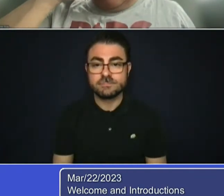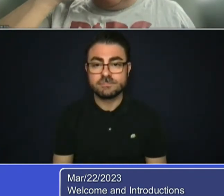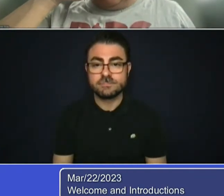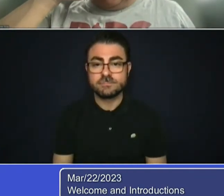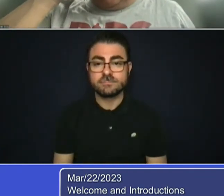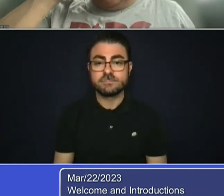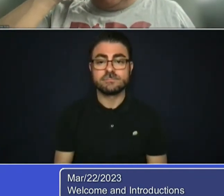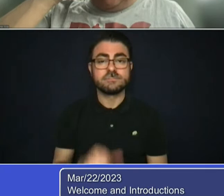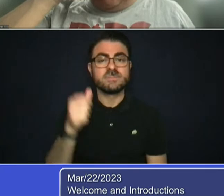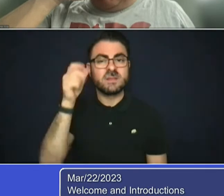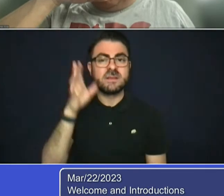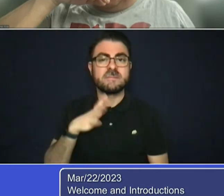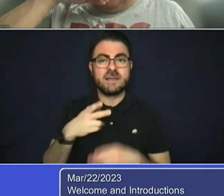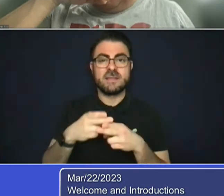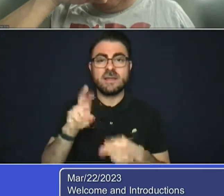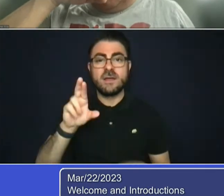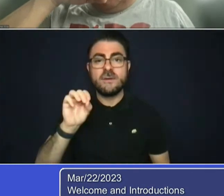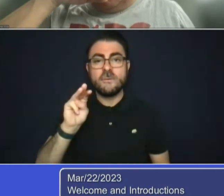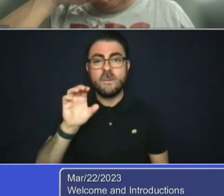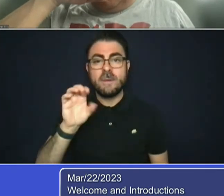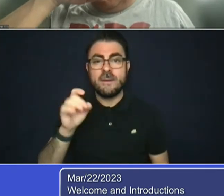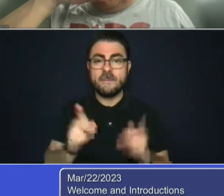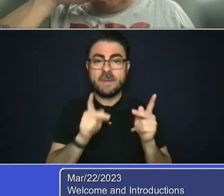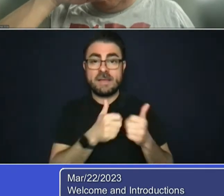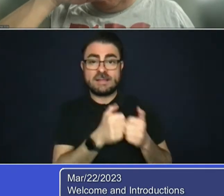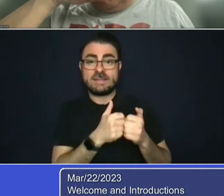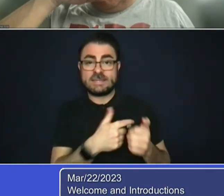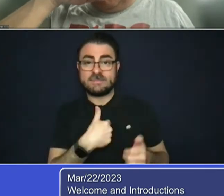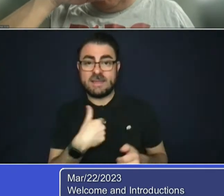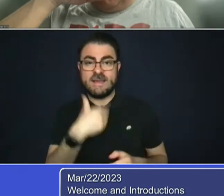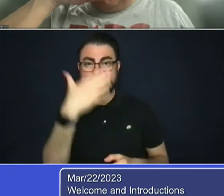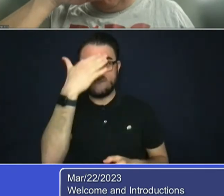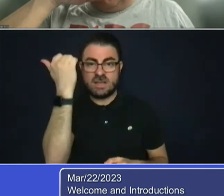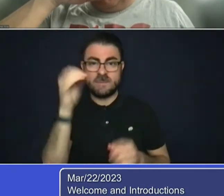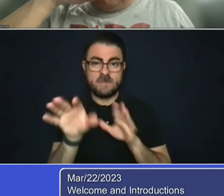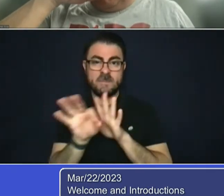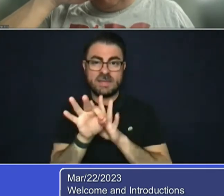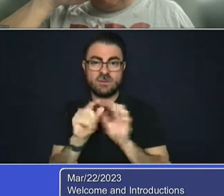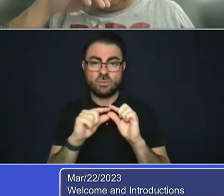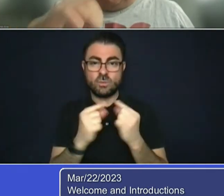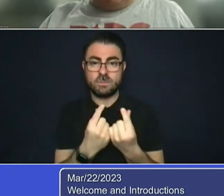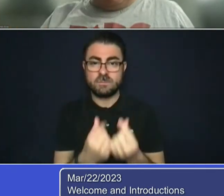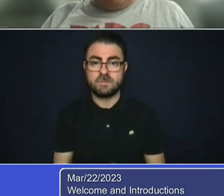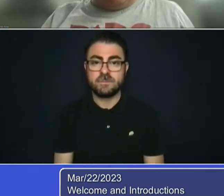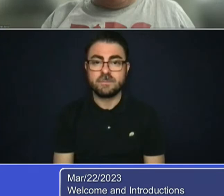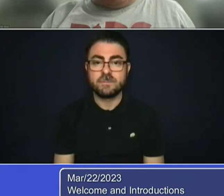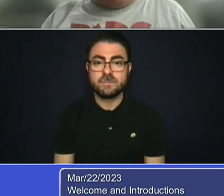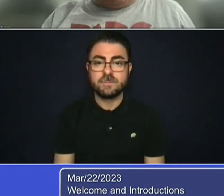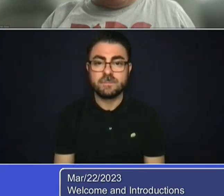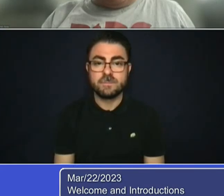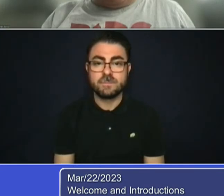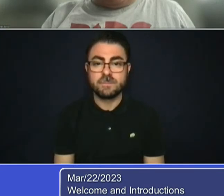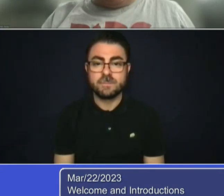IT'S ALL RIGHT, YOU DIDN'T HAVE A CHANCE, PEOPLE ARE